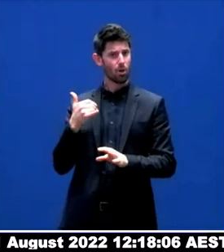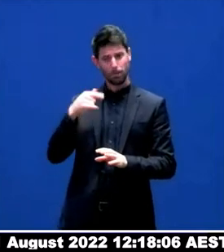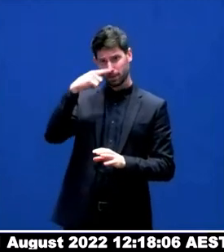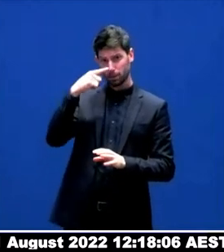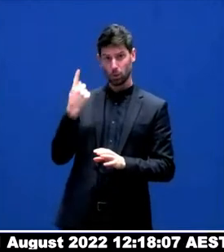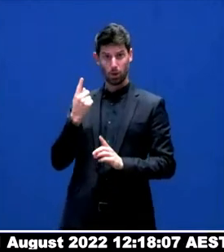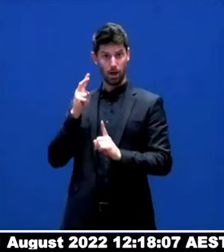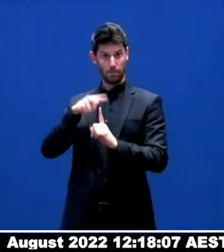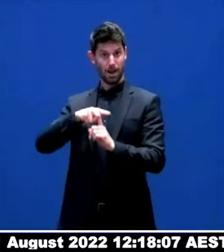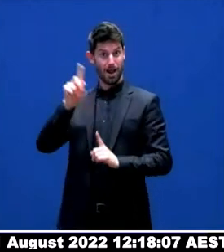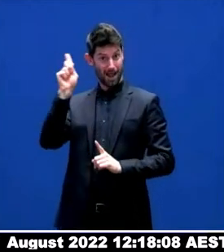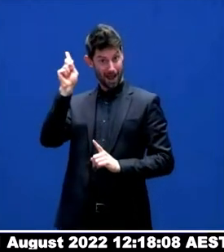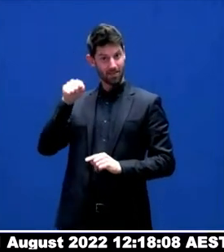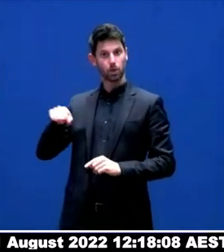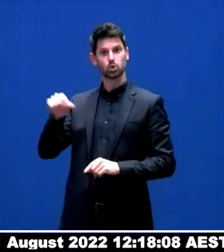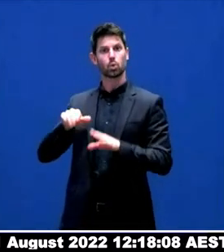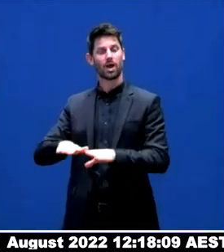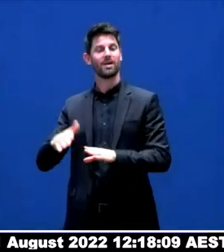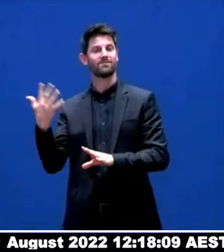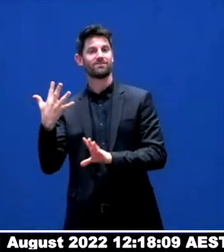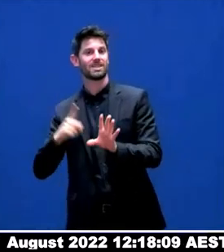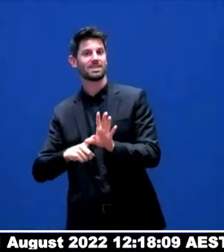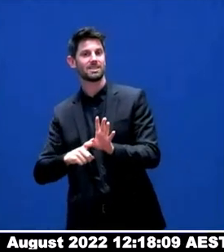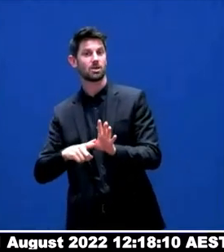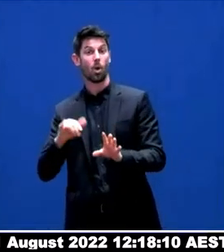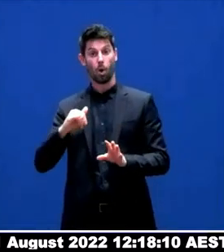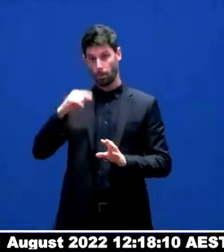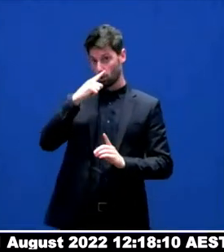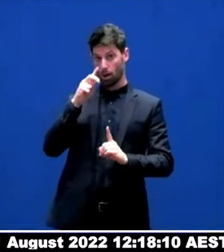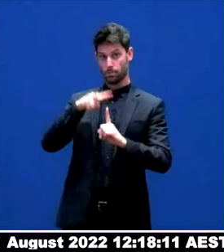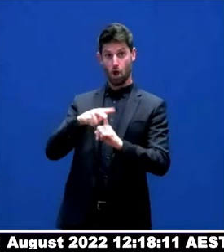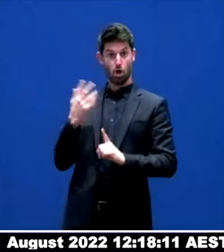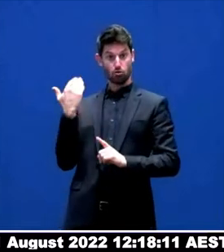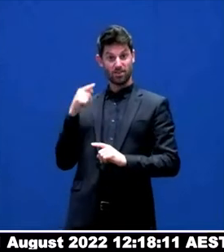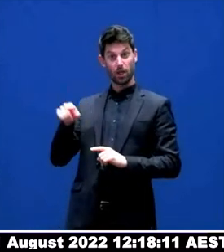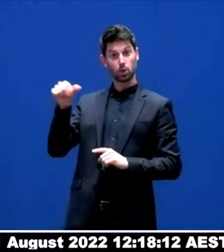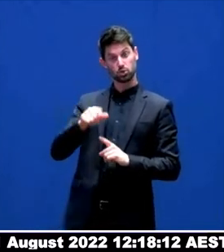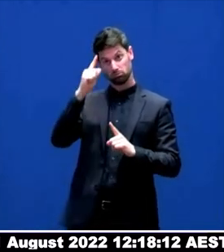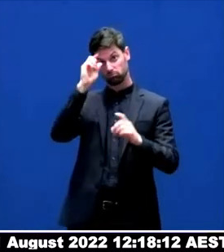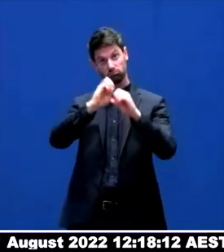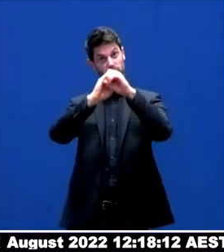applying now and if you've applied at recent times, your expectation might be that you'll